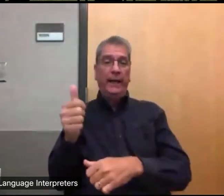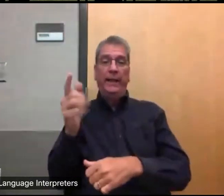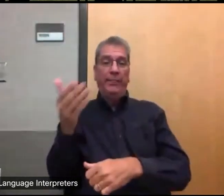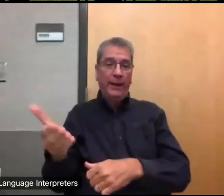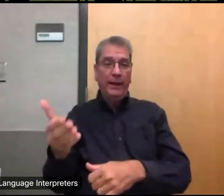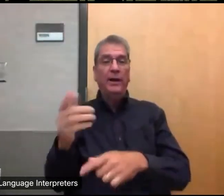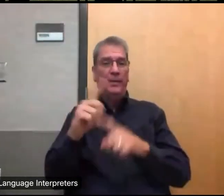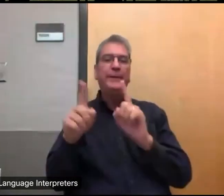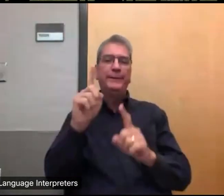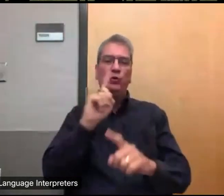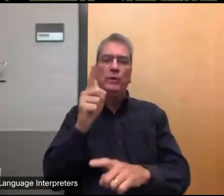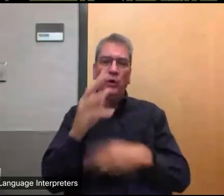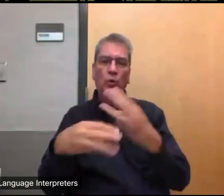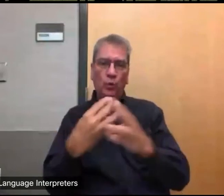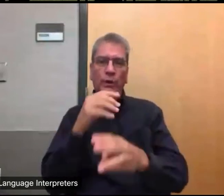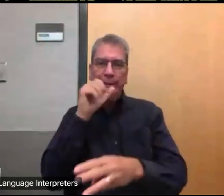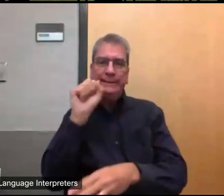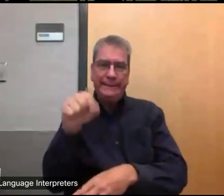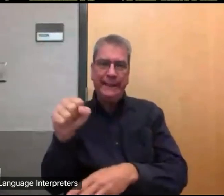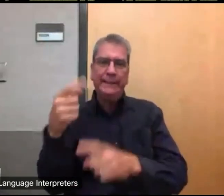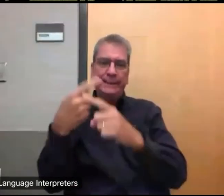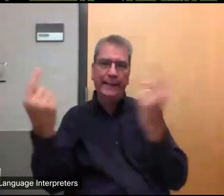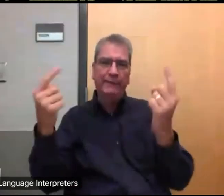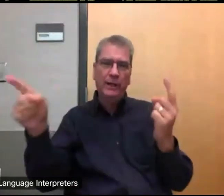we would hear those kind of in the back channel conversations. But.